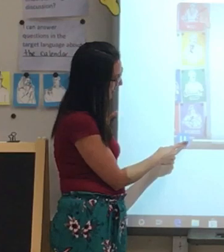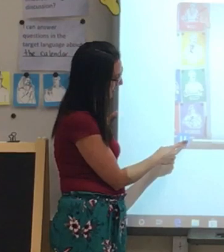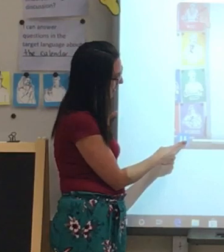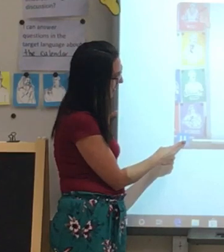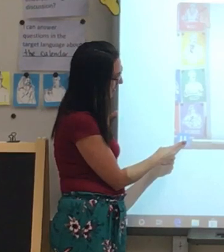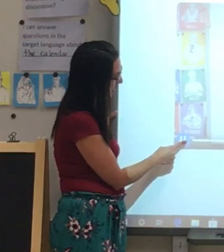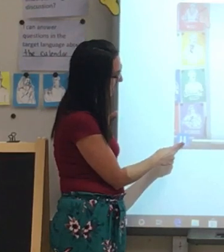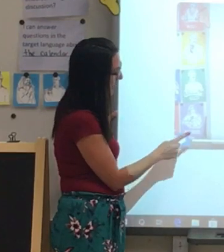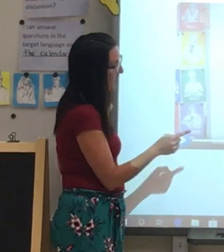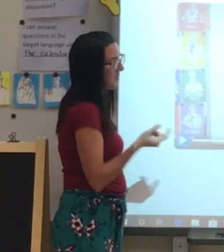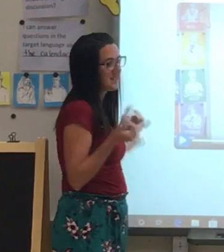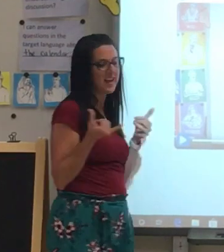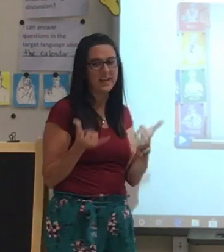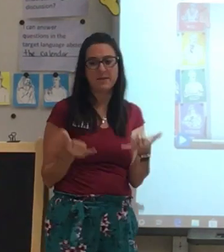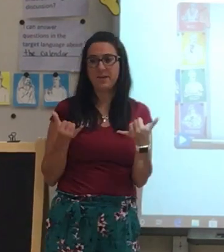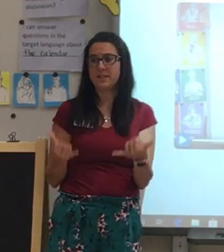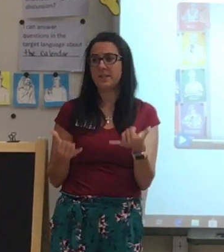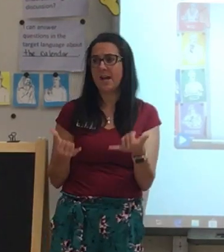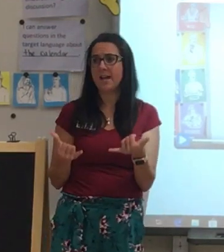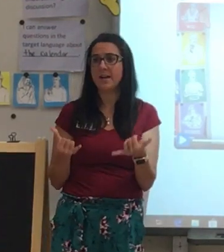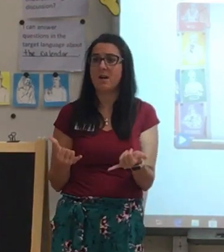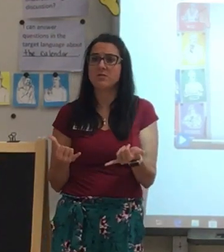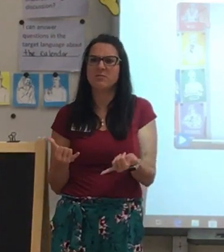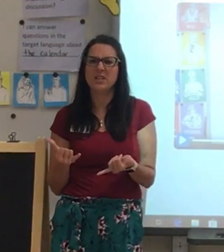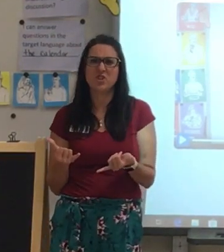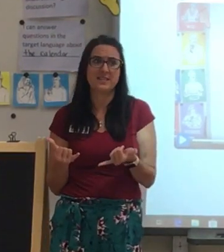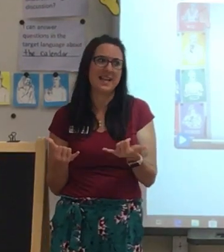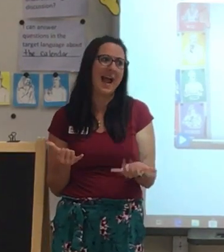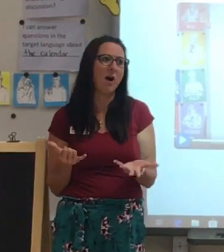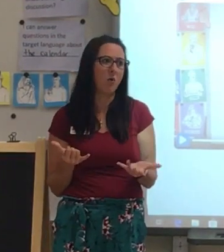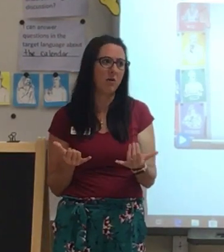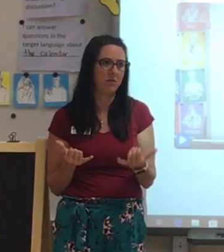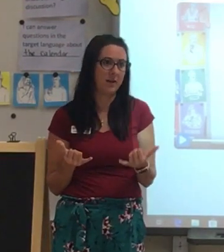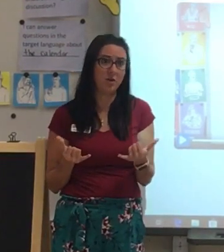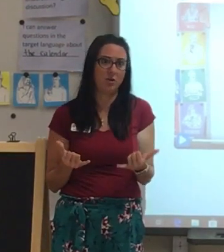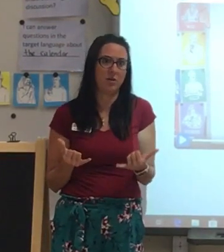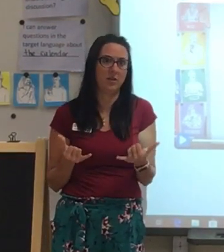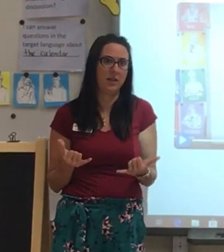all right so this size can be today it can also mean just now like currently